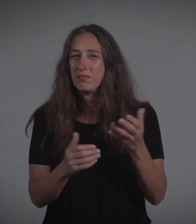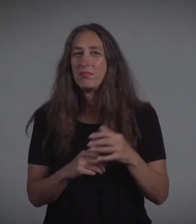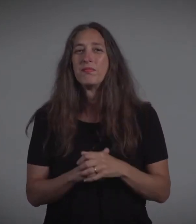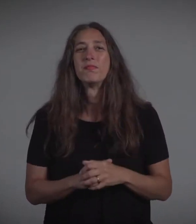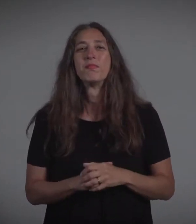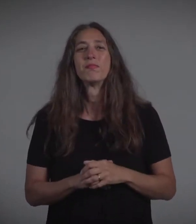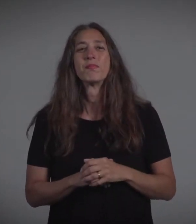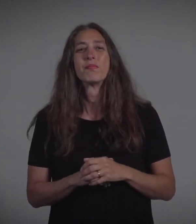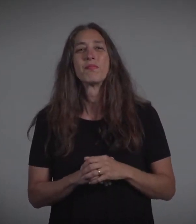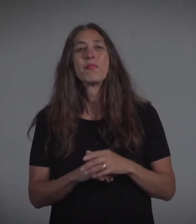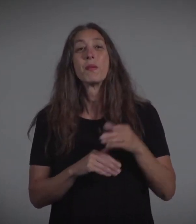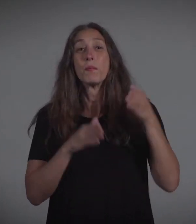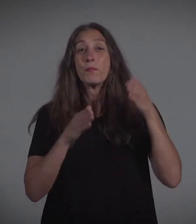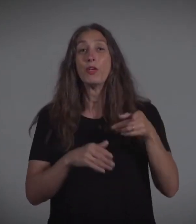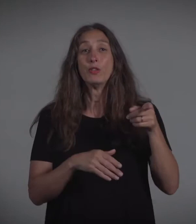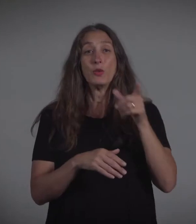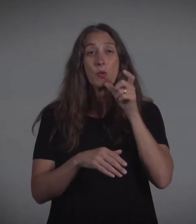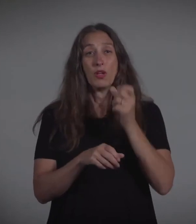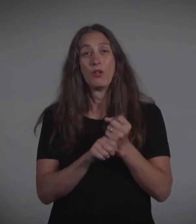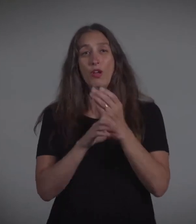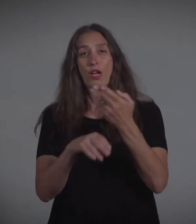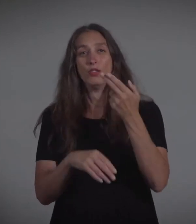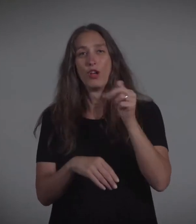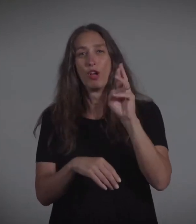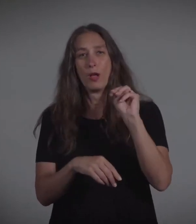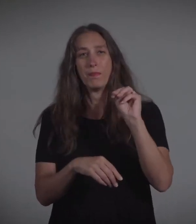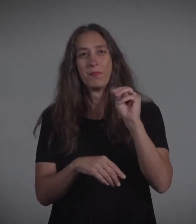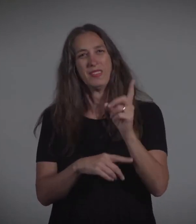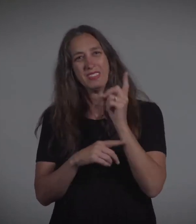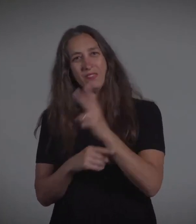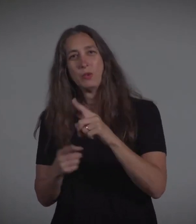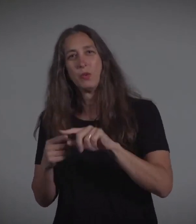Domestic violence means when one person causes harm